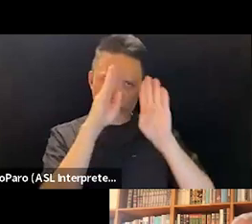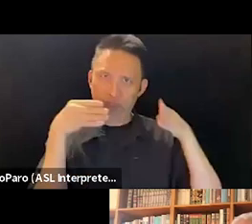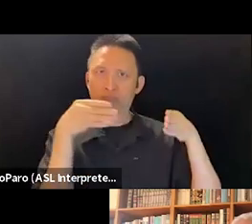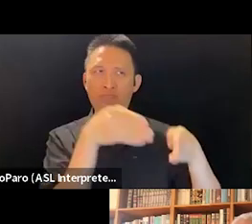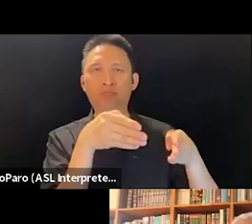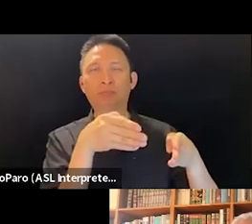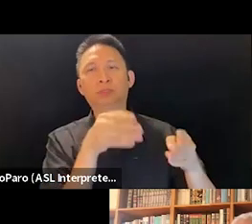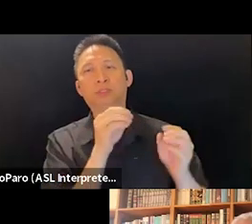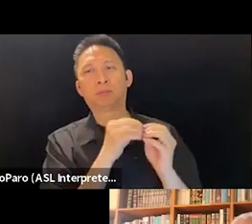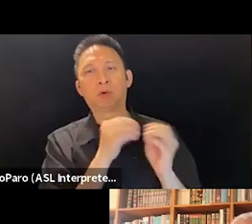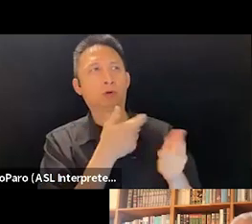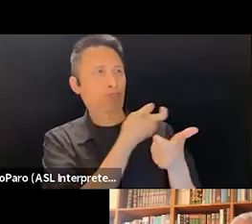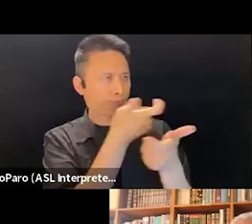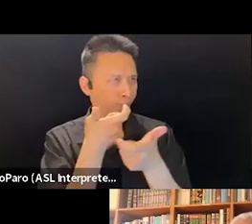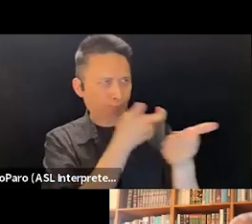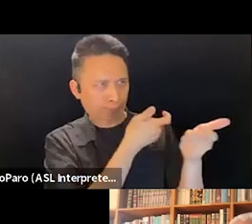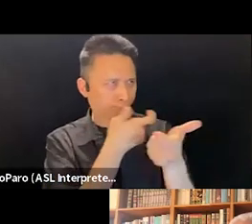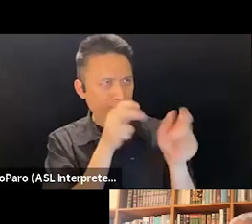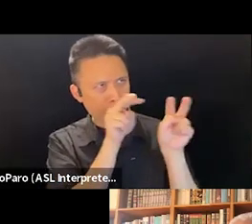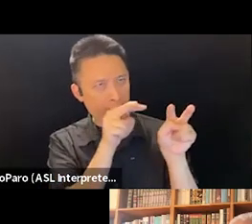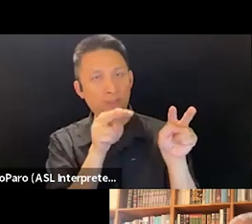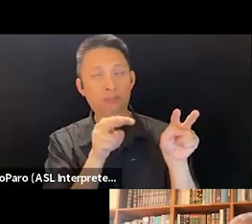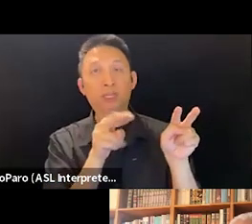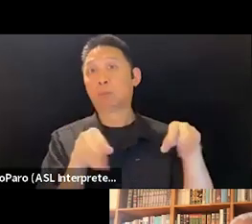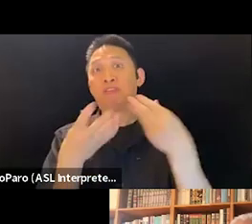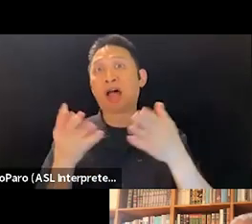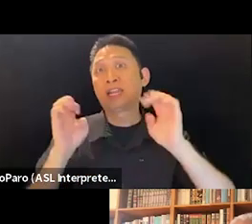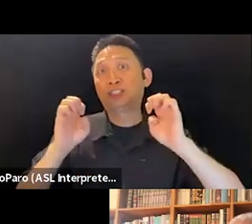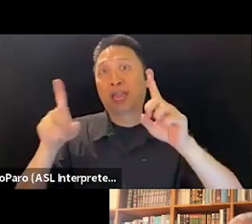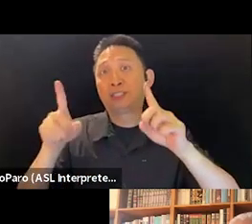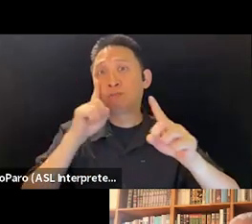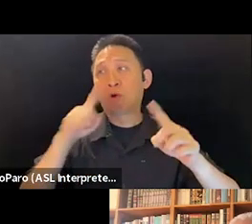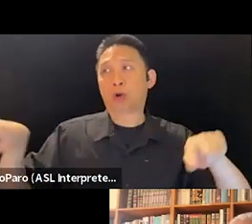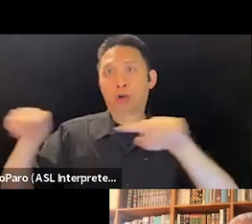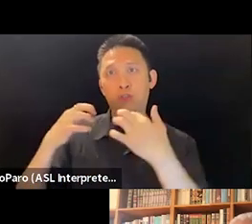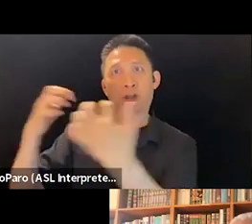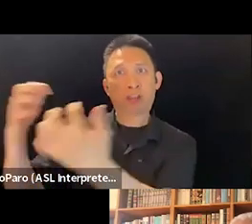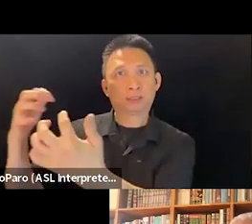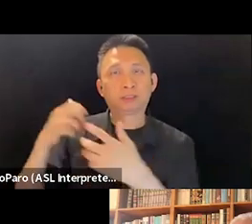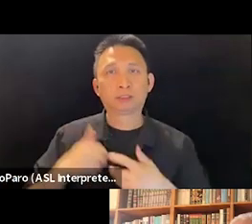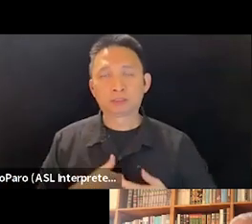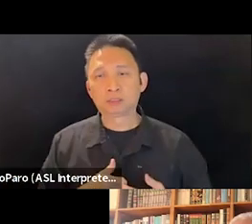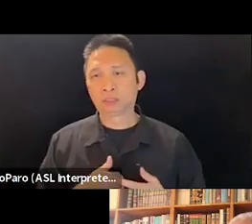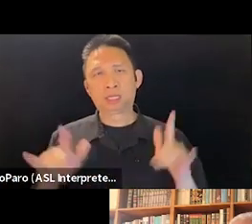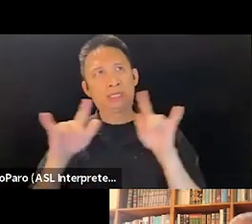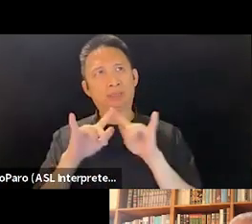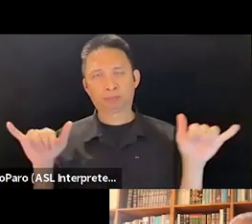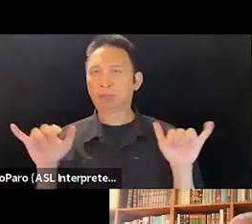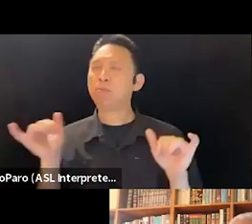A school we try to educate our audiences as also educate our colleagues from filmmakers